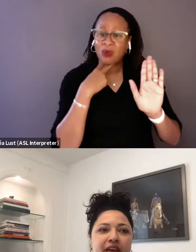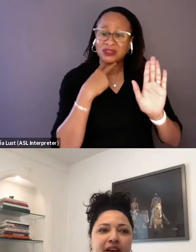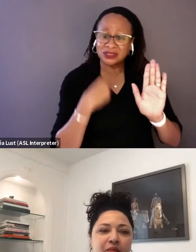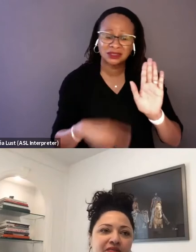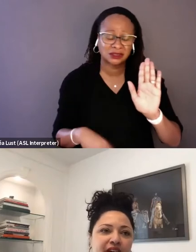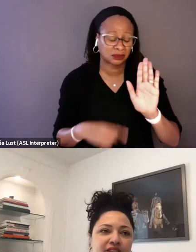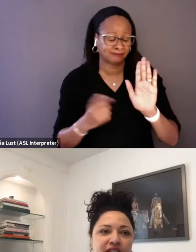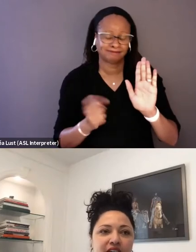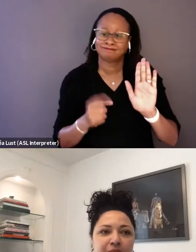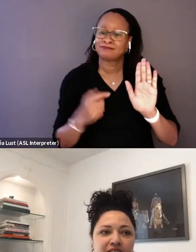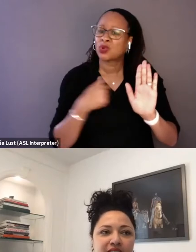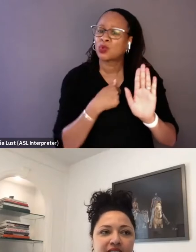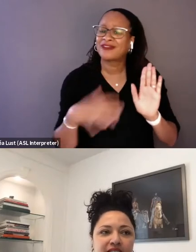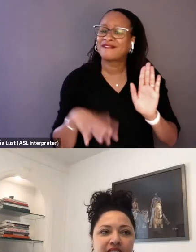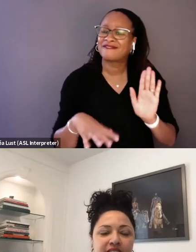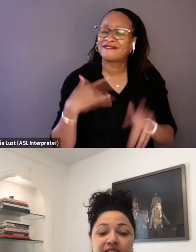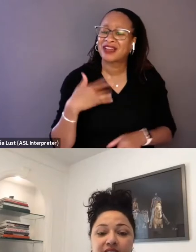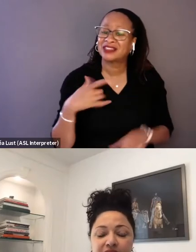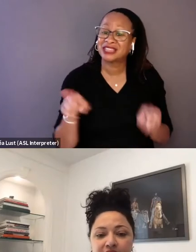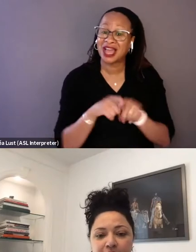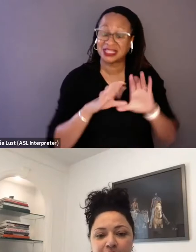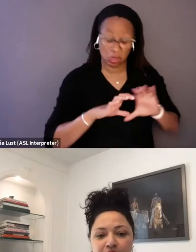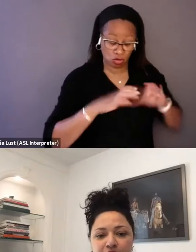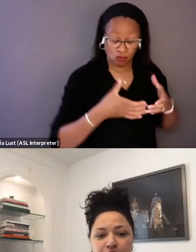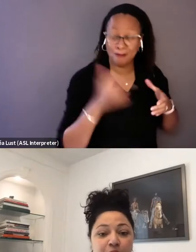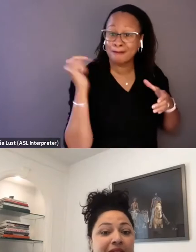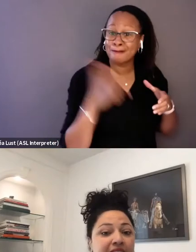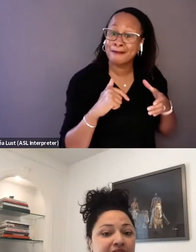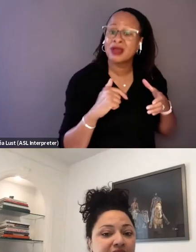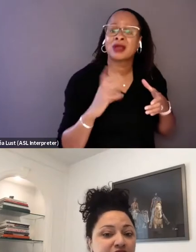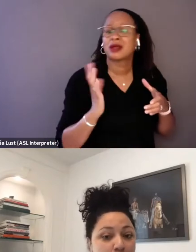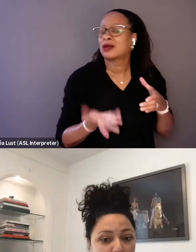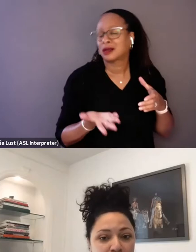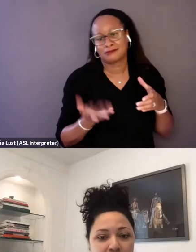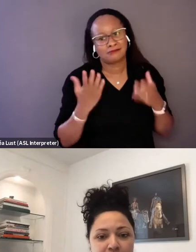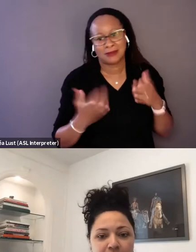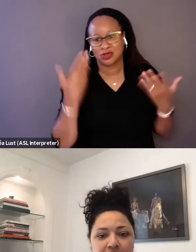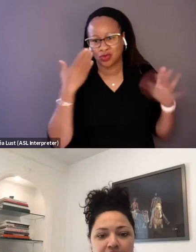that we felt as a collective. You know, you may not know.